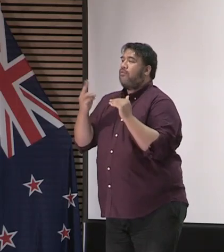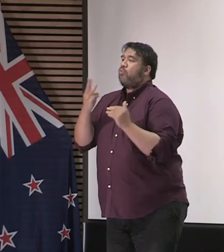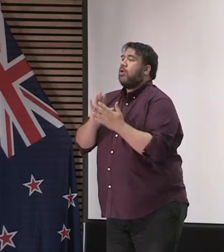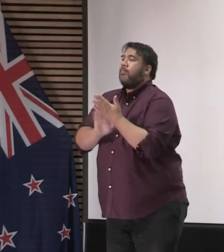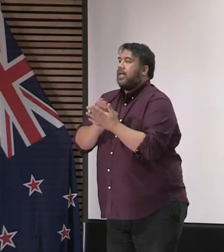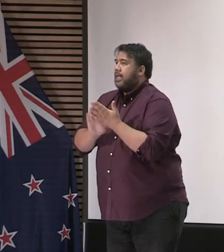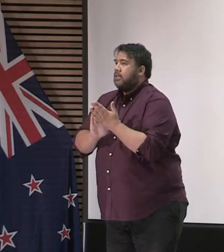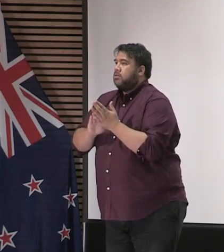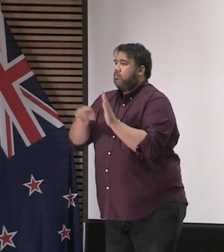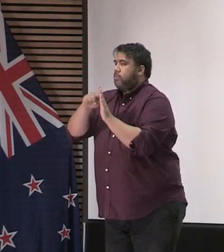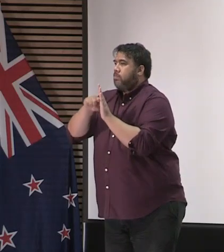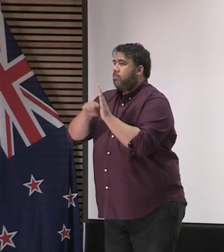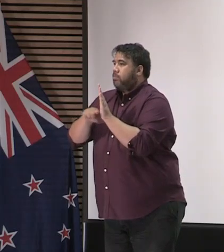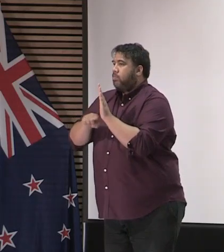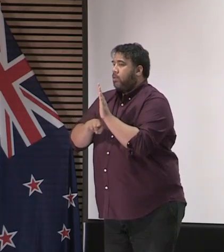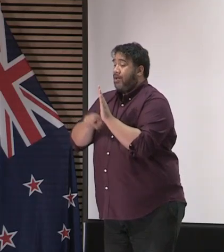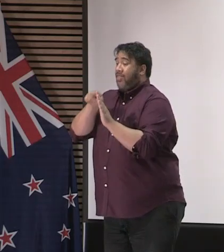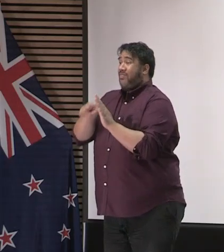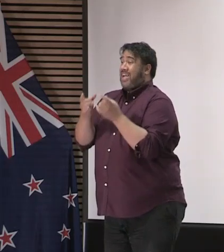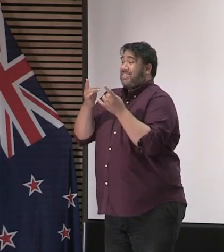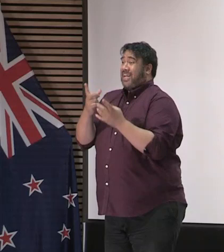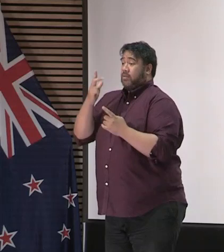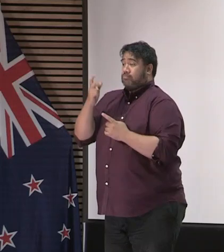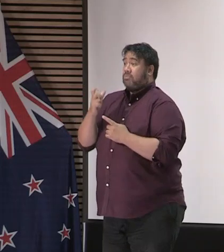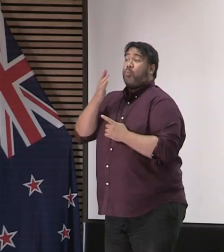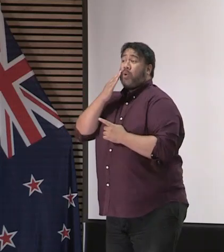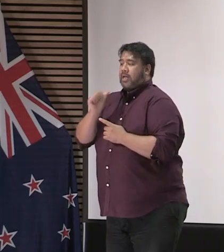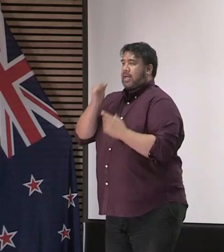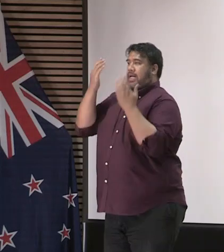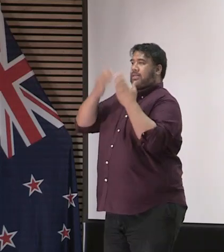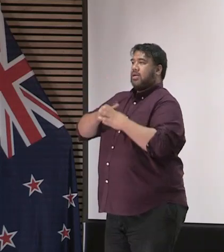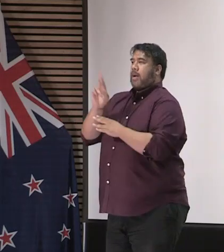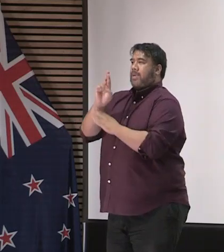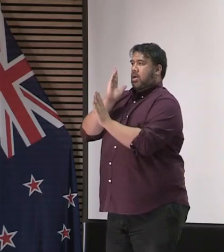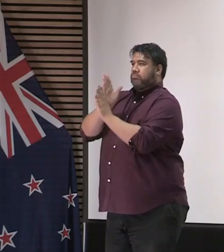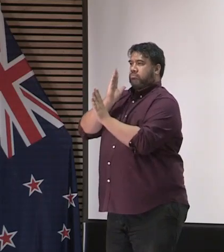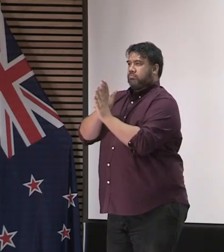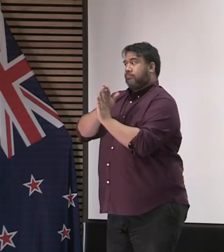Health Act, which lays out the